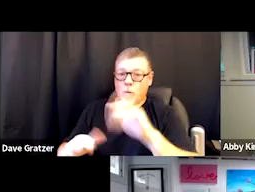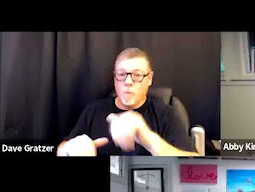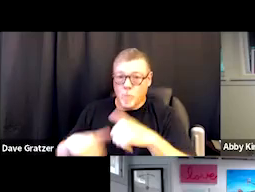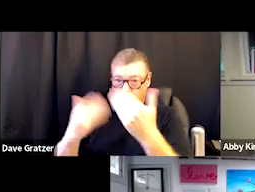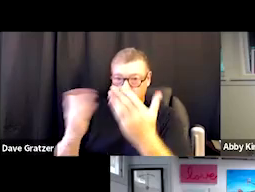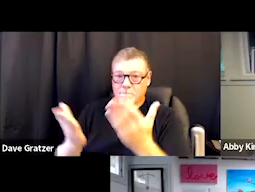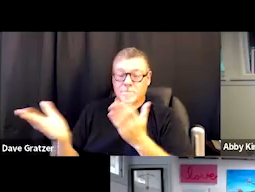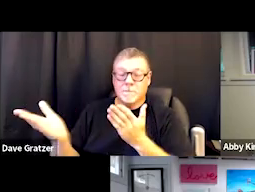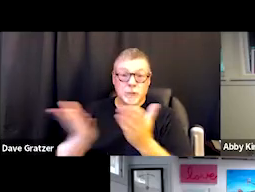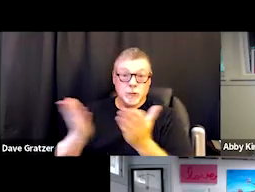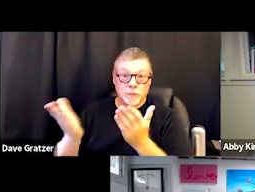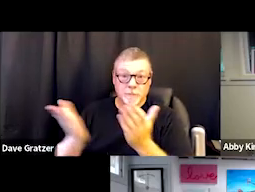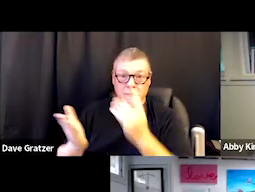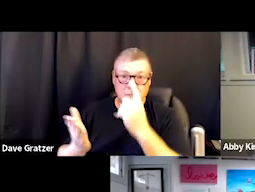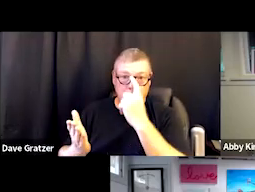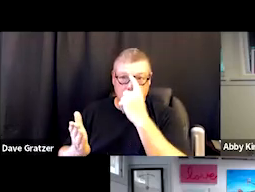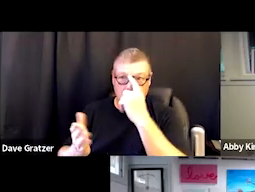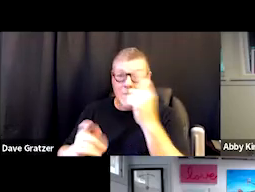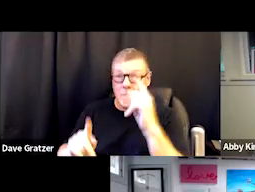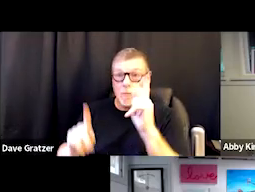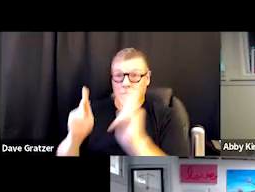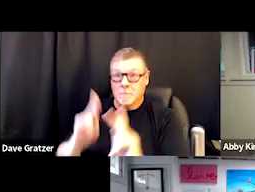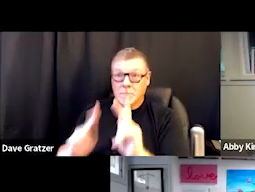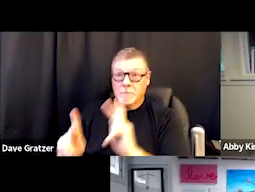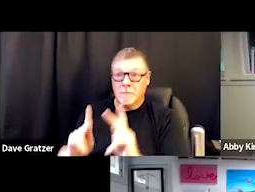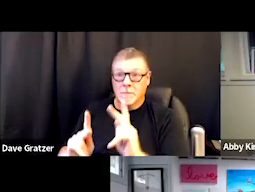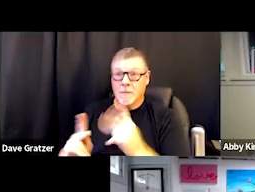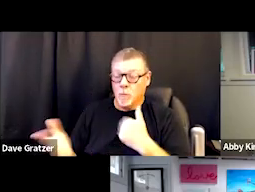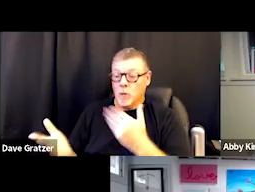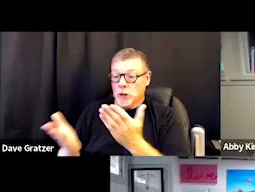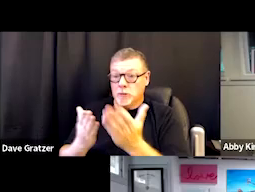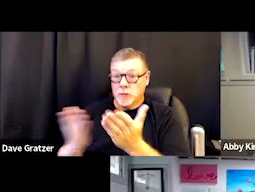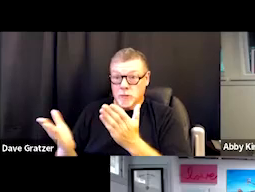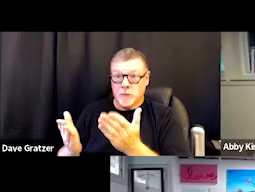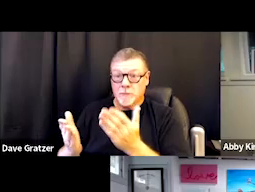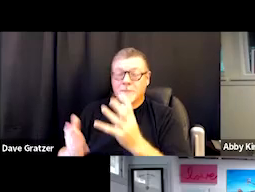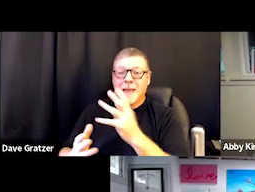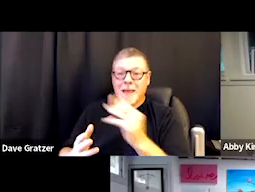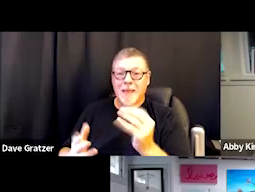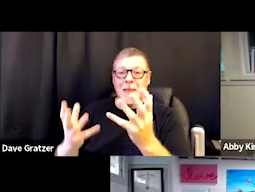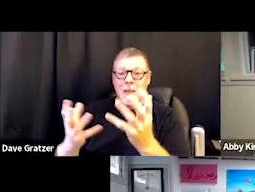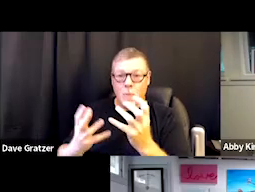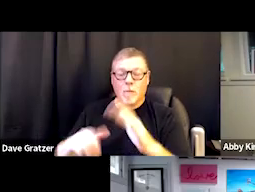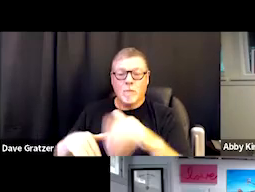to this population of folks that we are serving. And they wanna provide those services better.